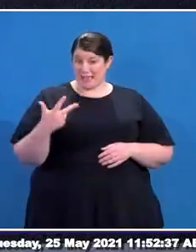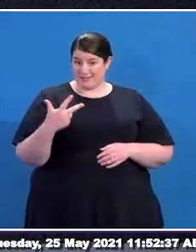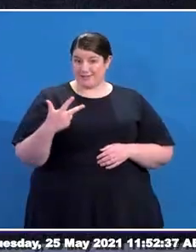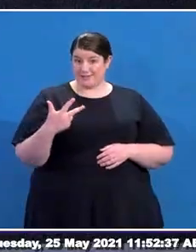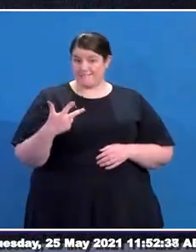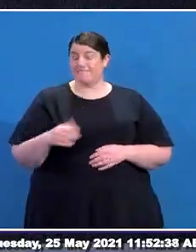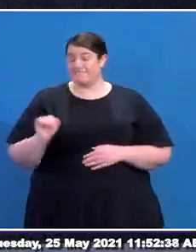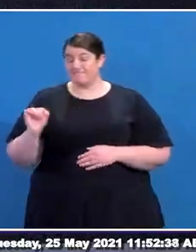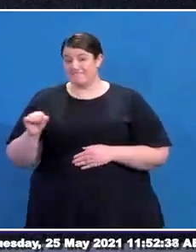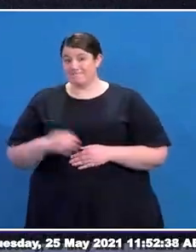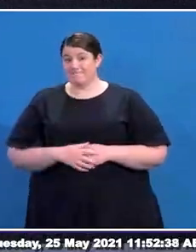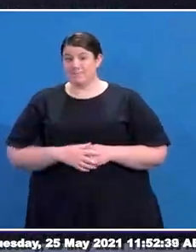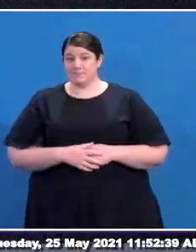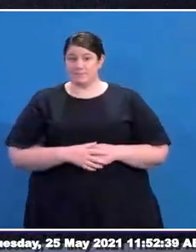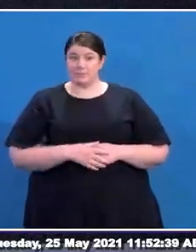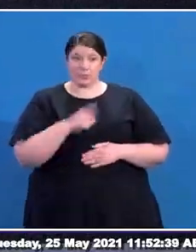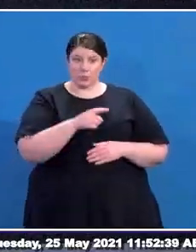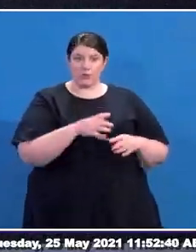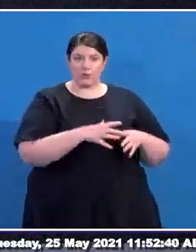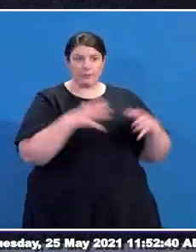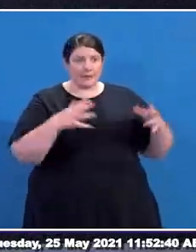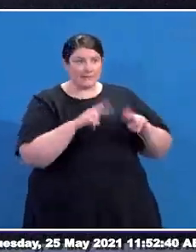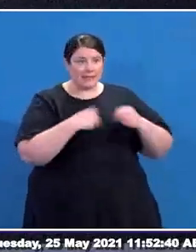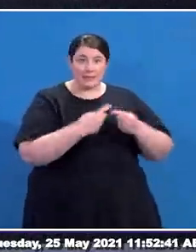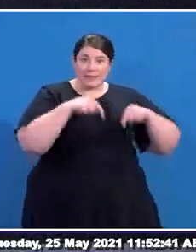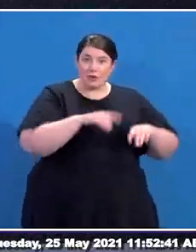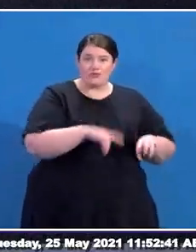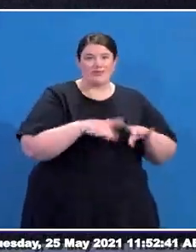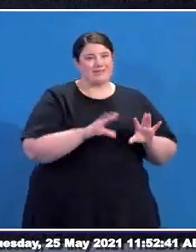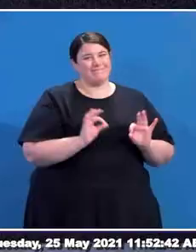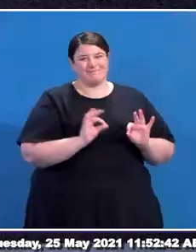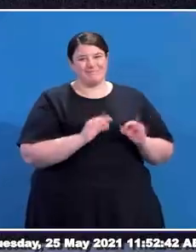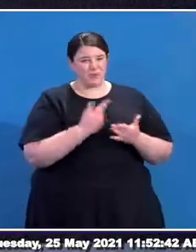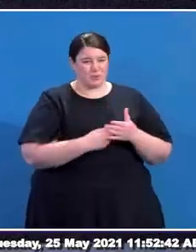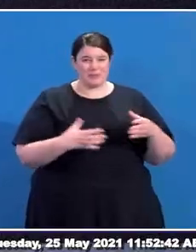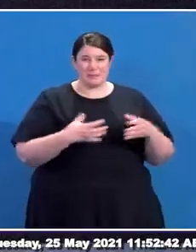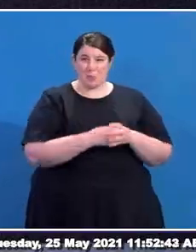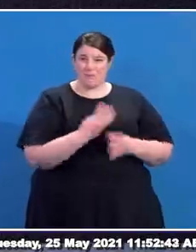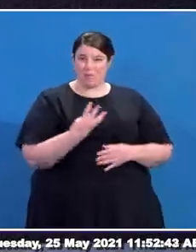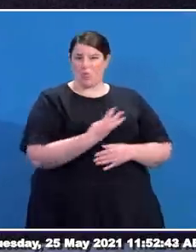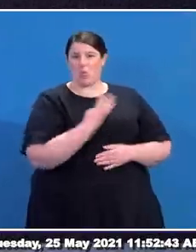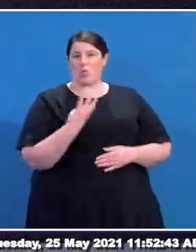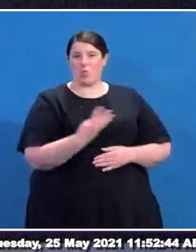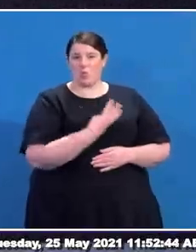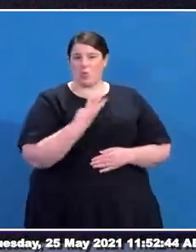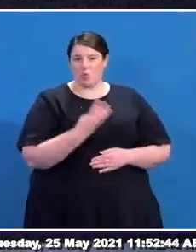And you don't have a huge family around you in Australia? No. It's really the four of you, isn't it? That's right. Yeah.